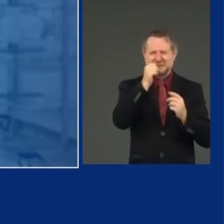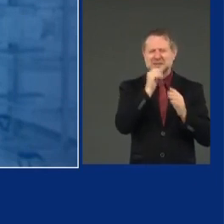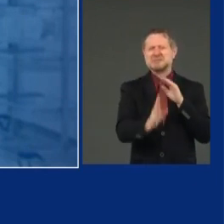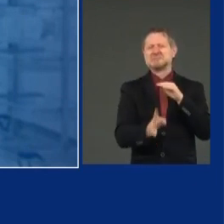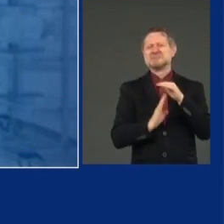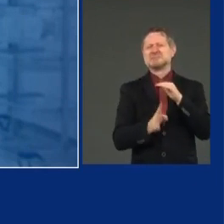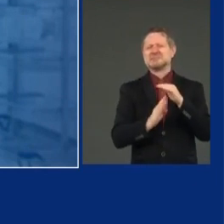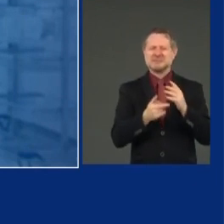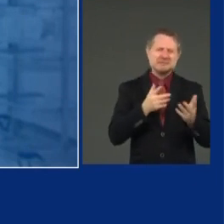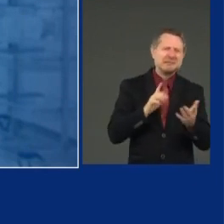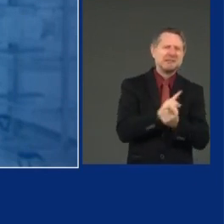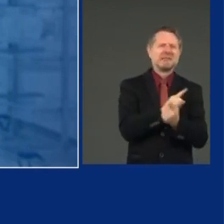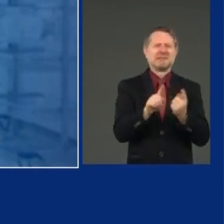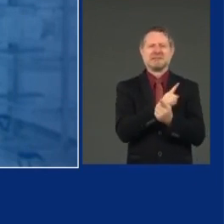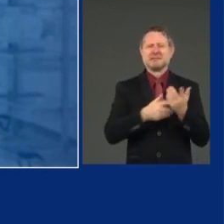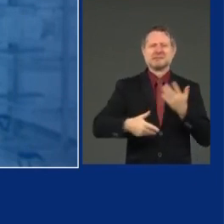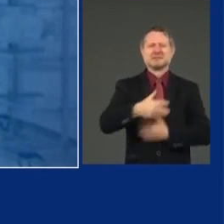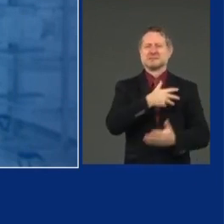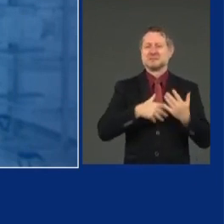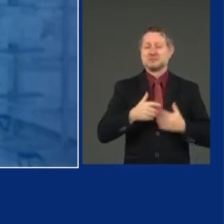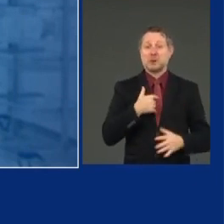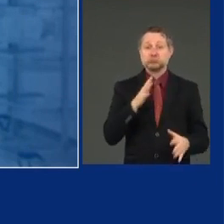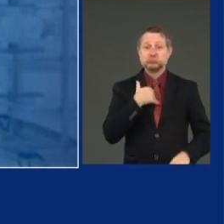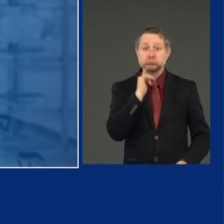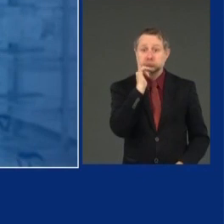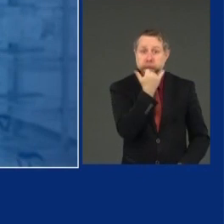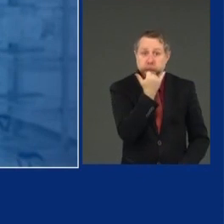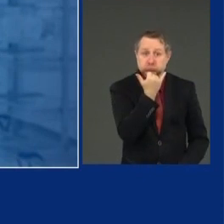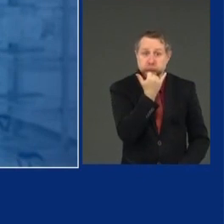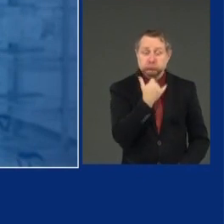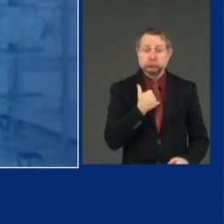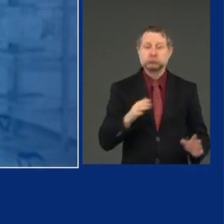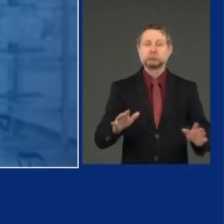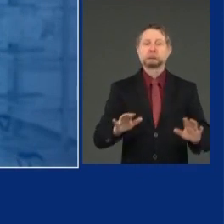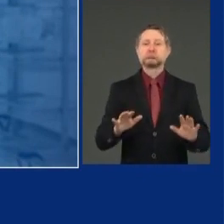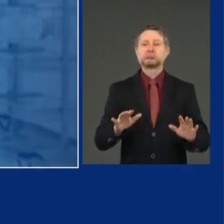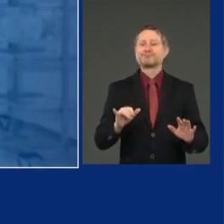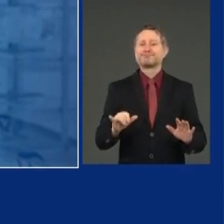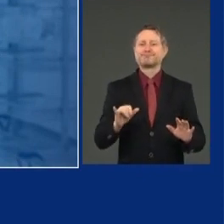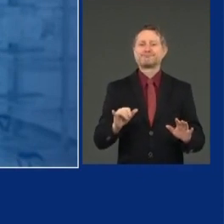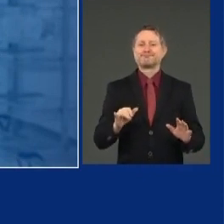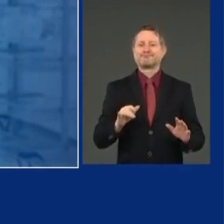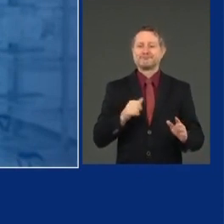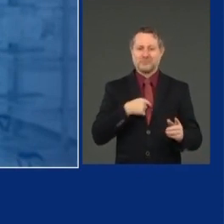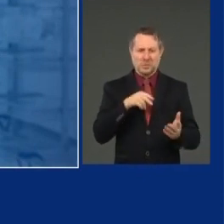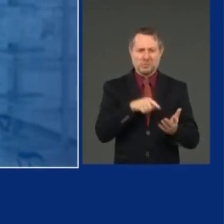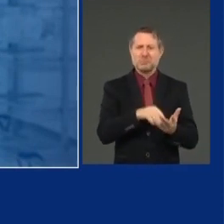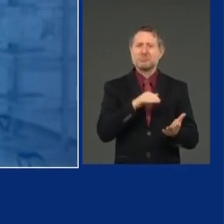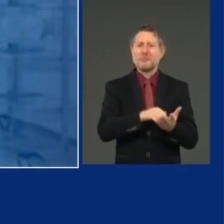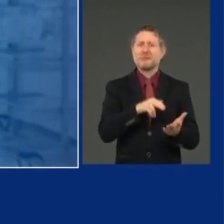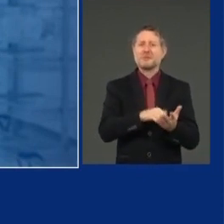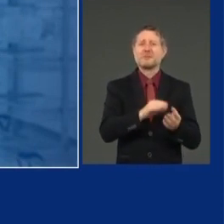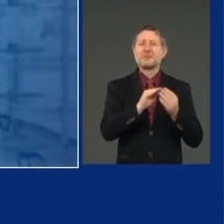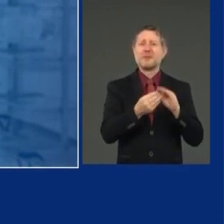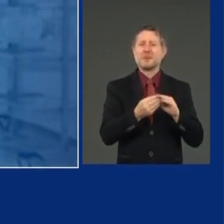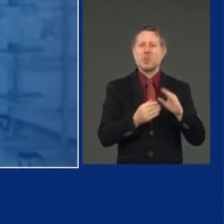THEY'RE GOING TO HAVE A HIGHER INFECTION RATE BECAUSE THEY'RE DEALING WITH COVID POSITIVE